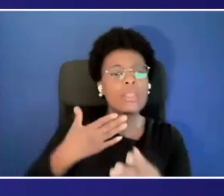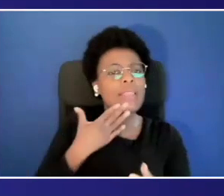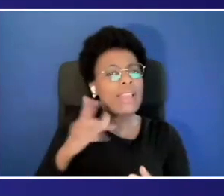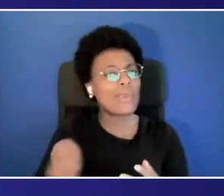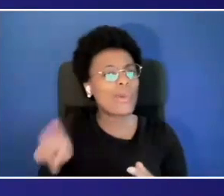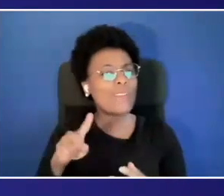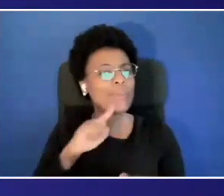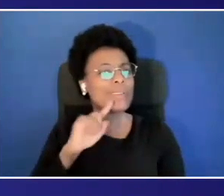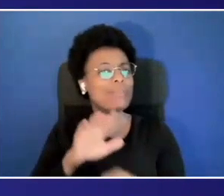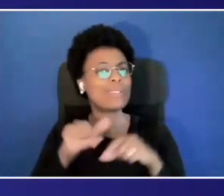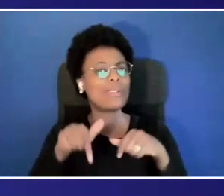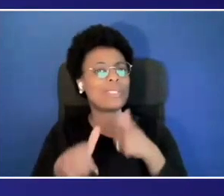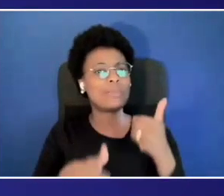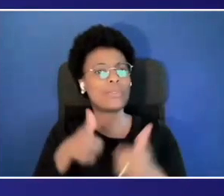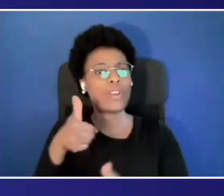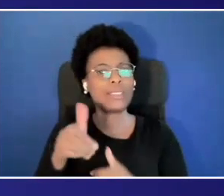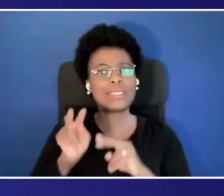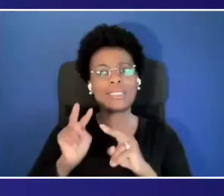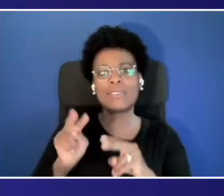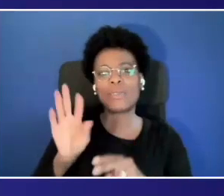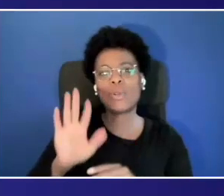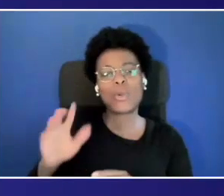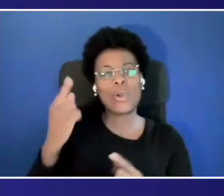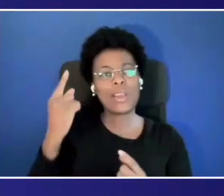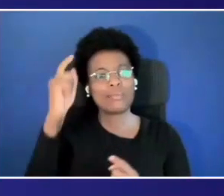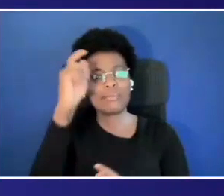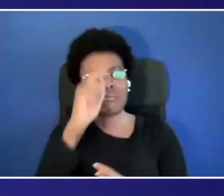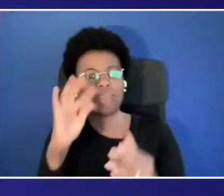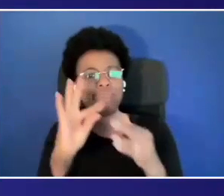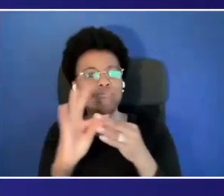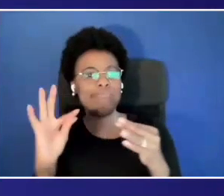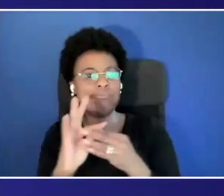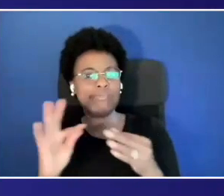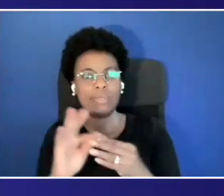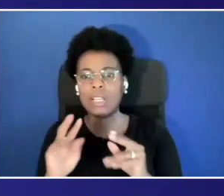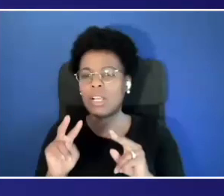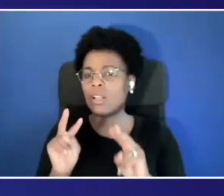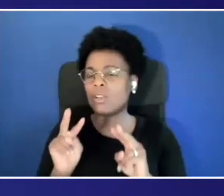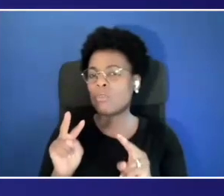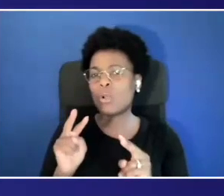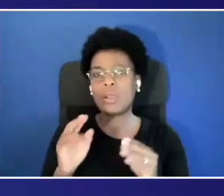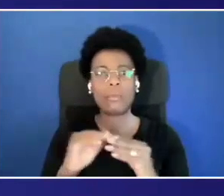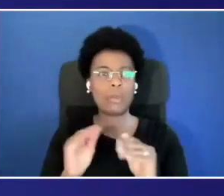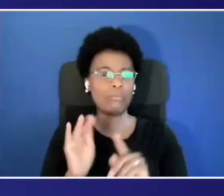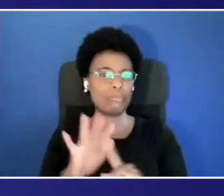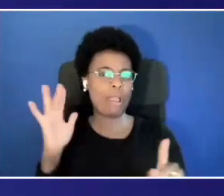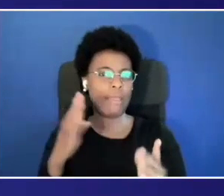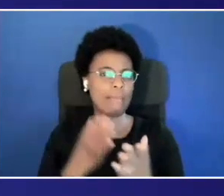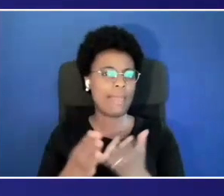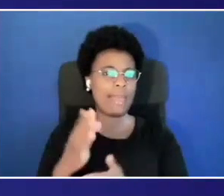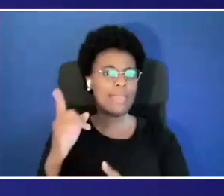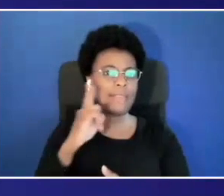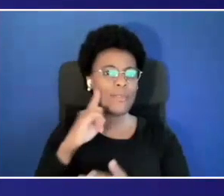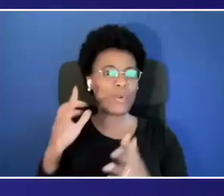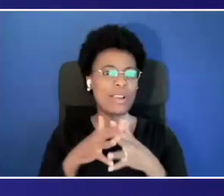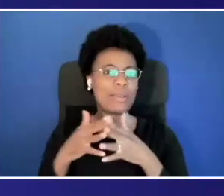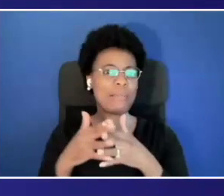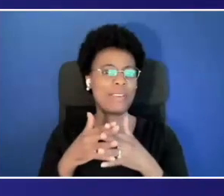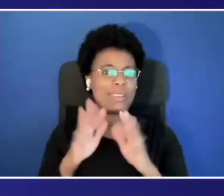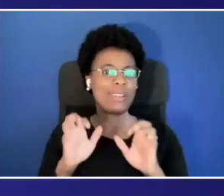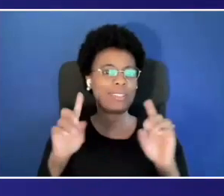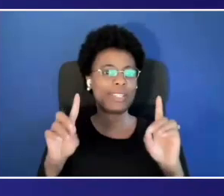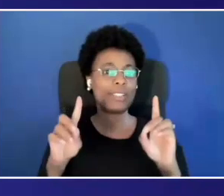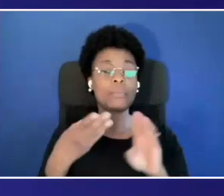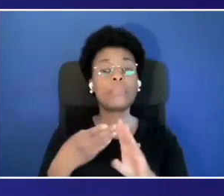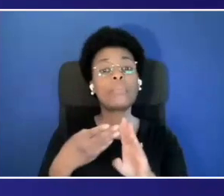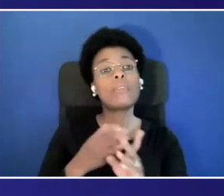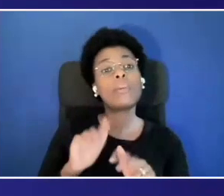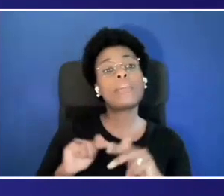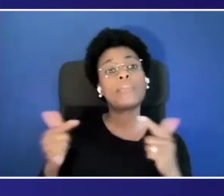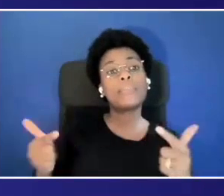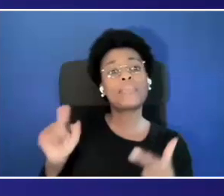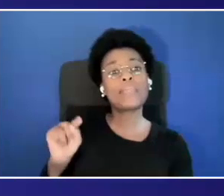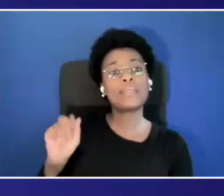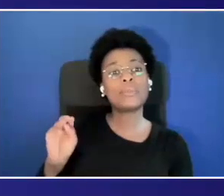I look forward to your insights and to forge a brighter path for American education. So before I turn it over to Tammy, I want to go over the logistics for speakers for today's hearing.